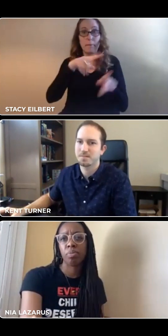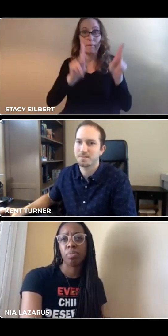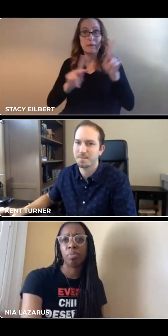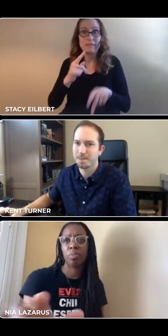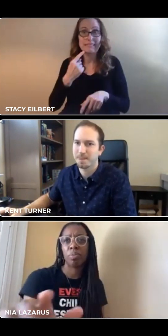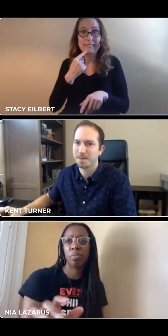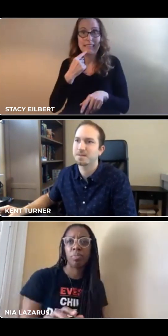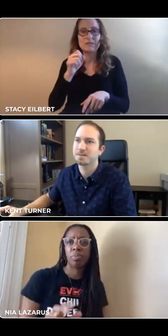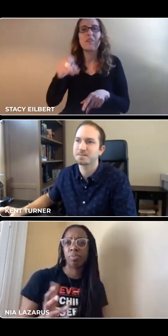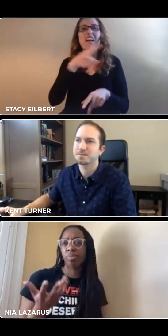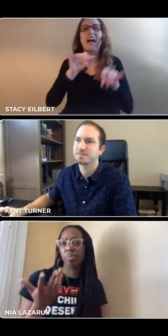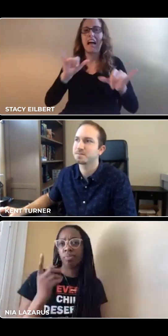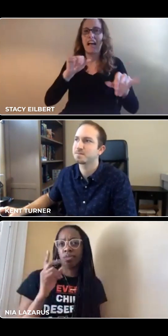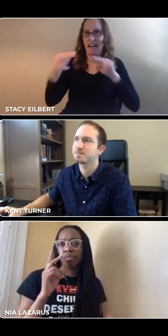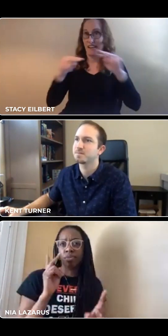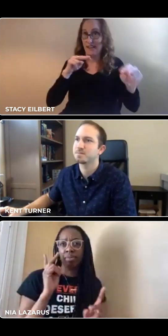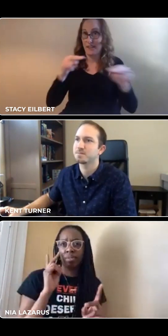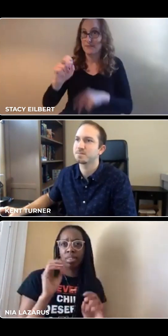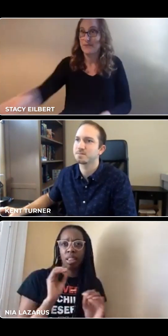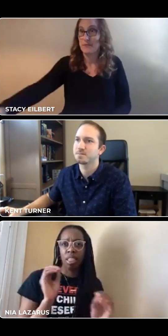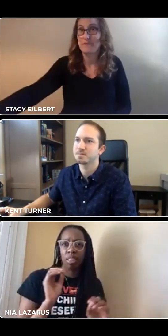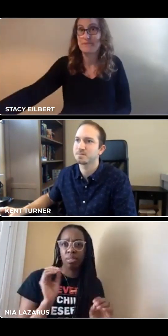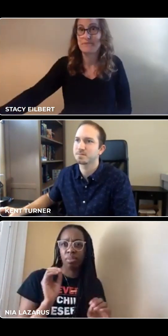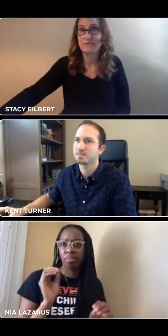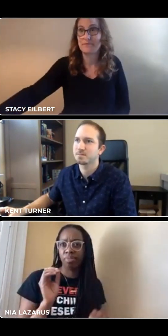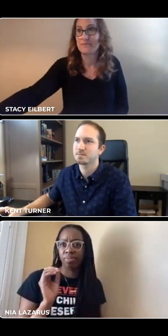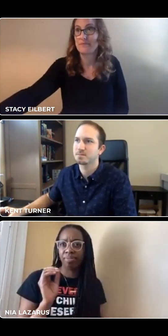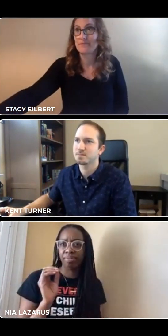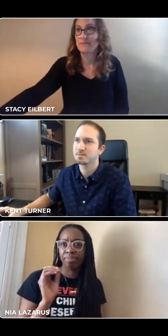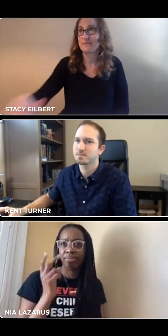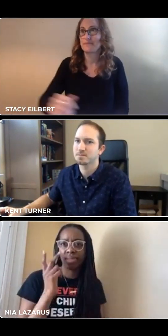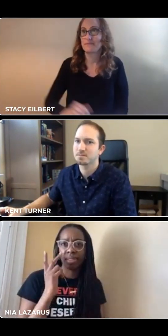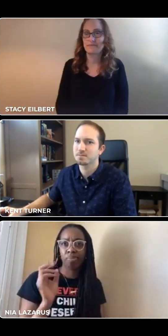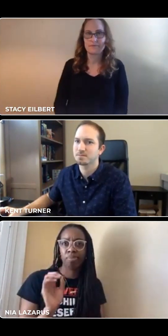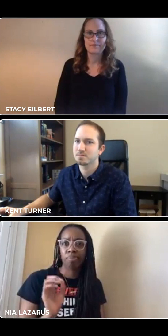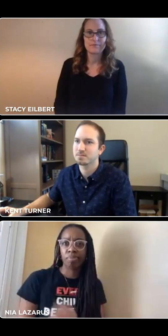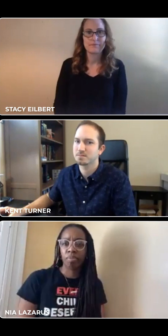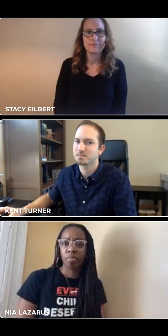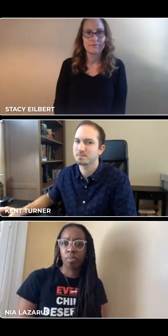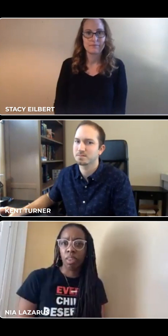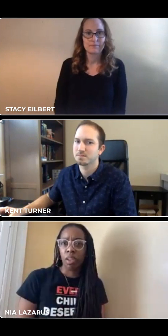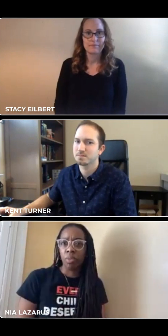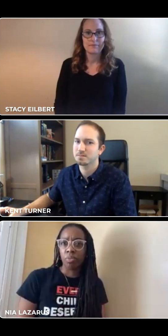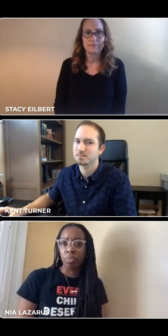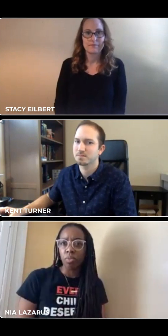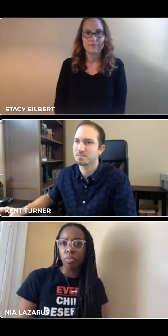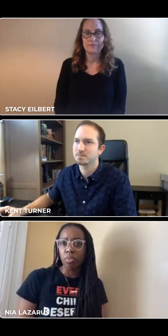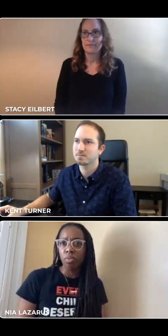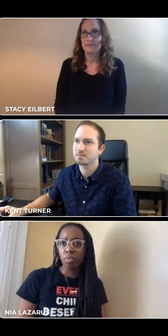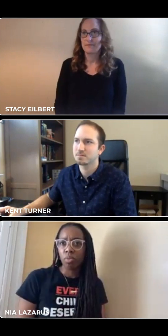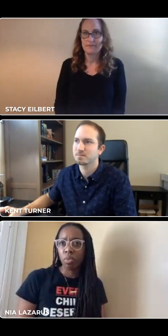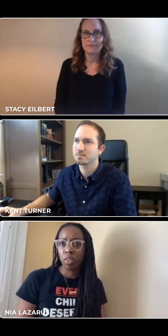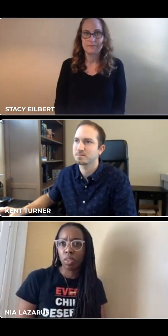as far as why you are here. And I'll repeat everyone's answers in the chat box.